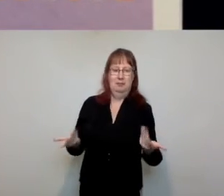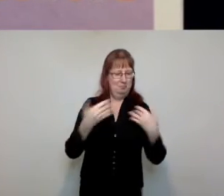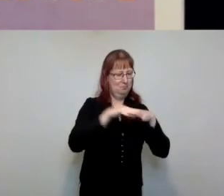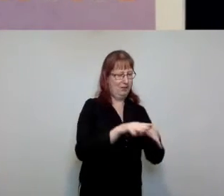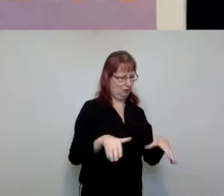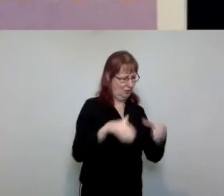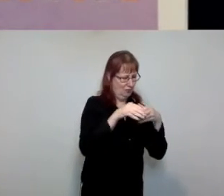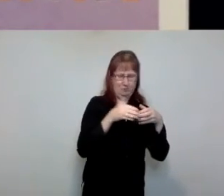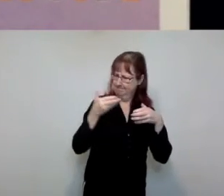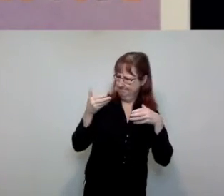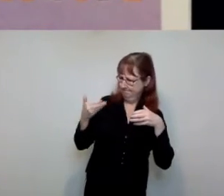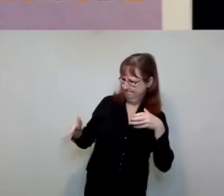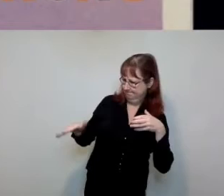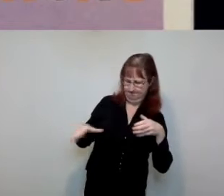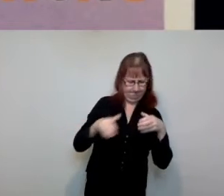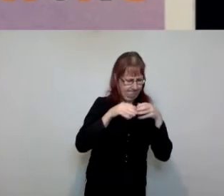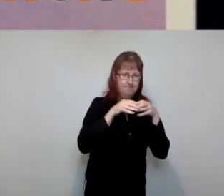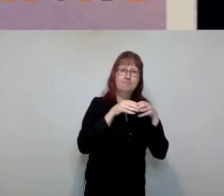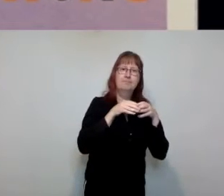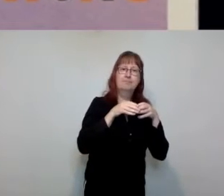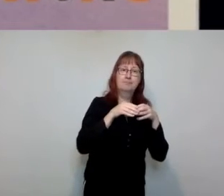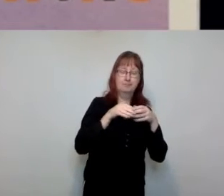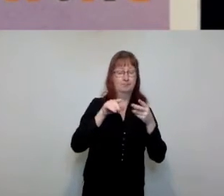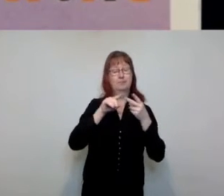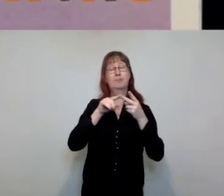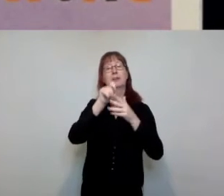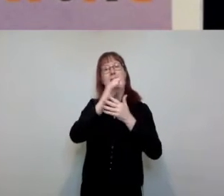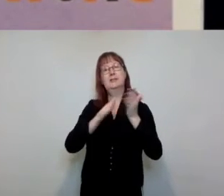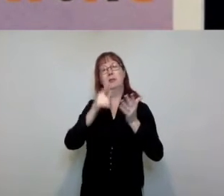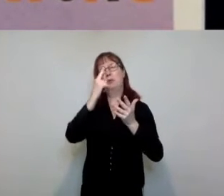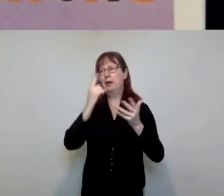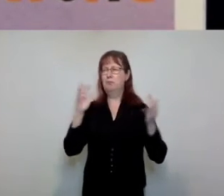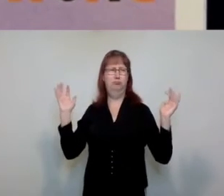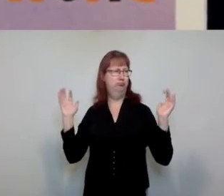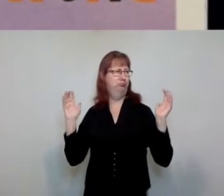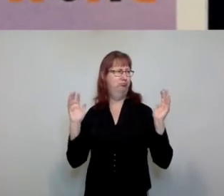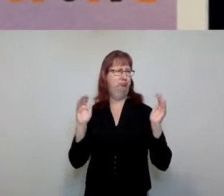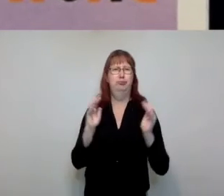and our exclusion from mainstream society, but that we could also come together